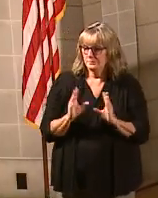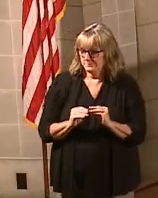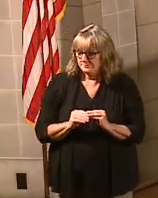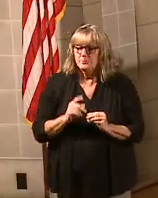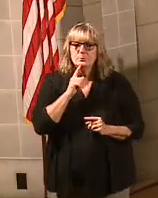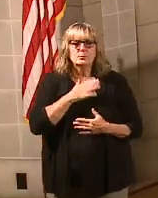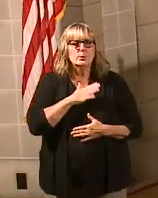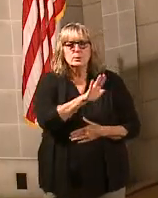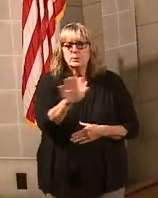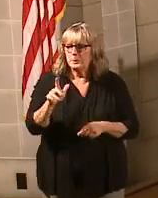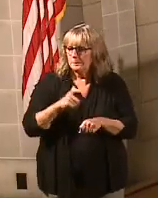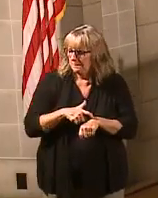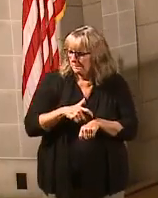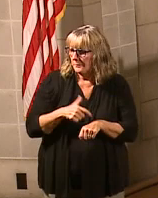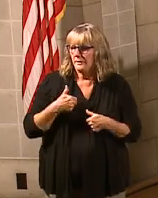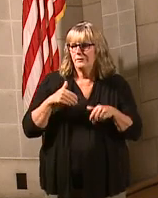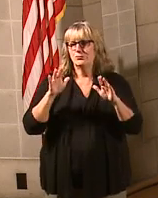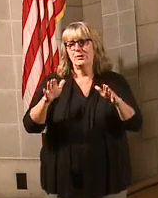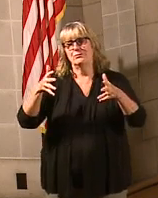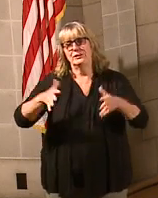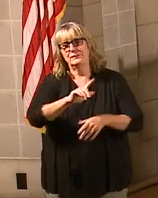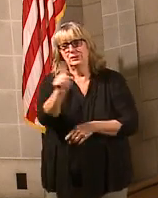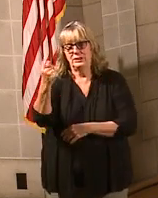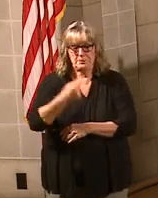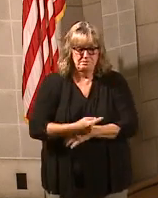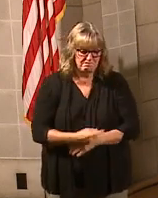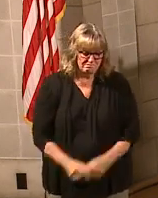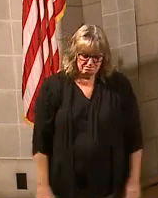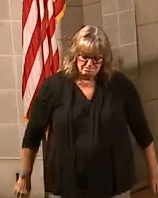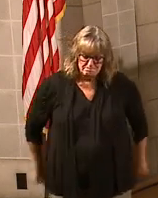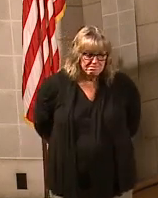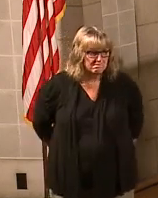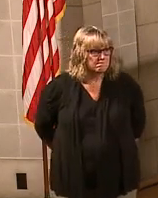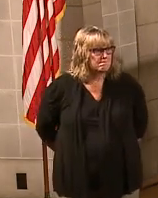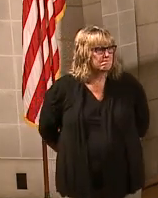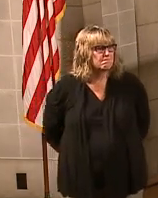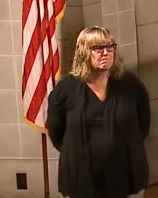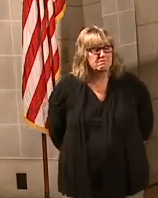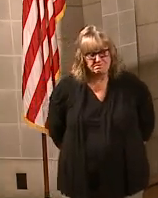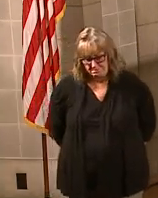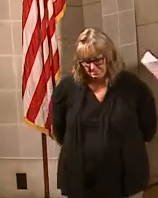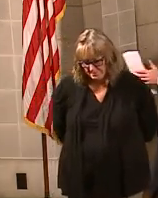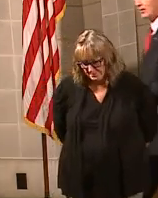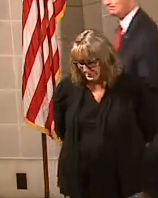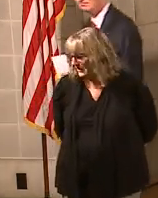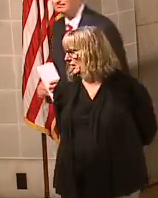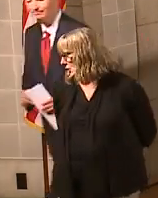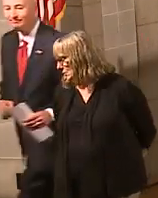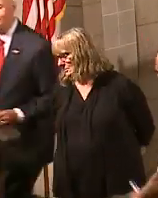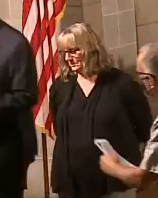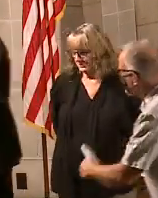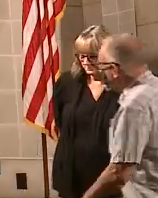VARIANT. ALL RIGHT, FOLKS. THANK YOU AGAIN FOR JOINING US WITH THIS PRESS BRIEFING. APPRECIATE YOUR TIME HERE TODAY AND HAVE A GREAT REST